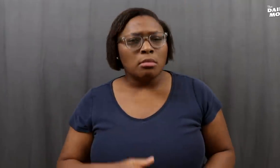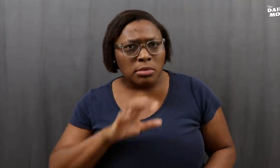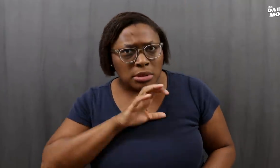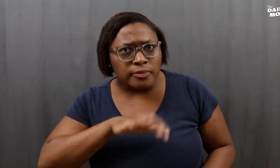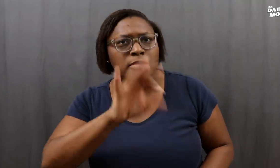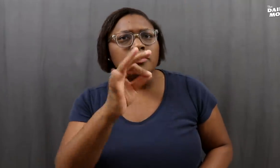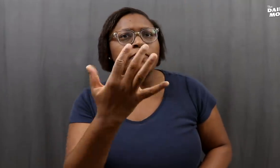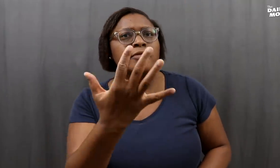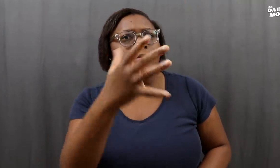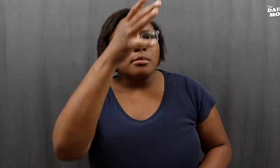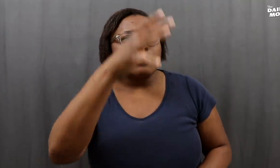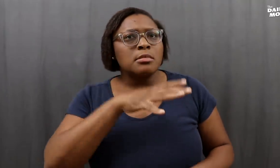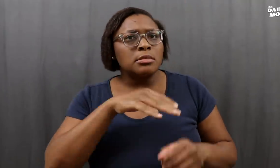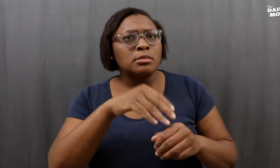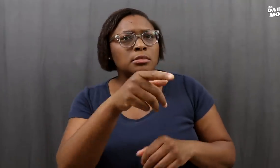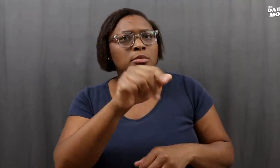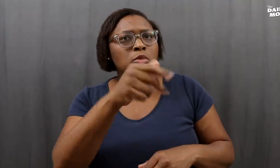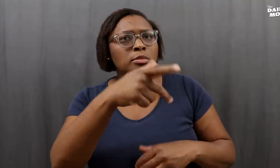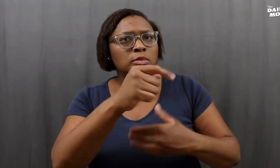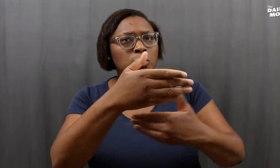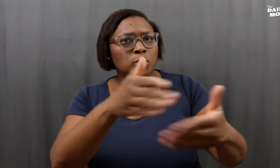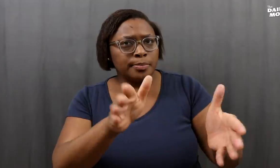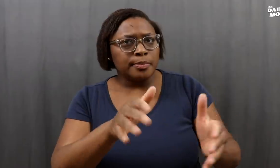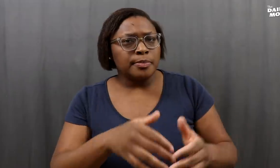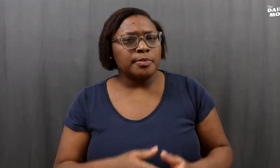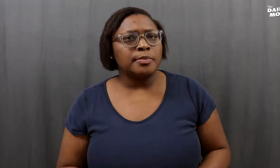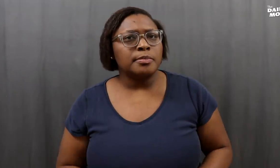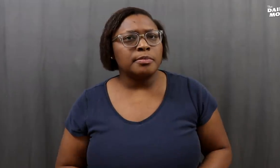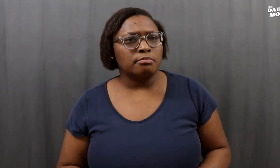Police found the five other men in an apartment room.